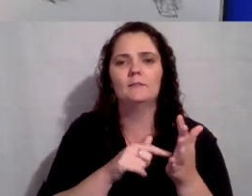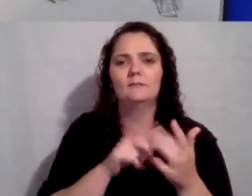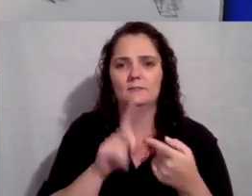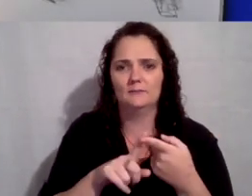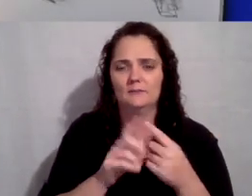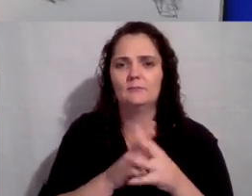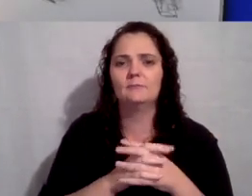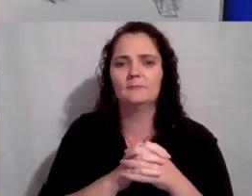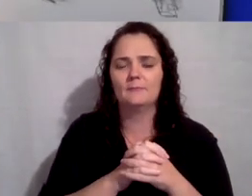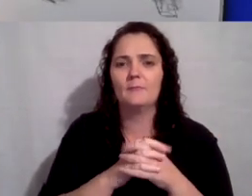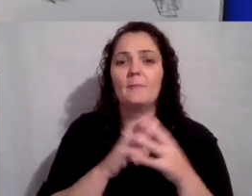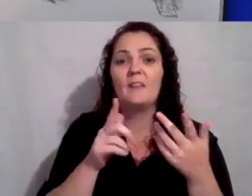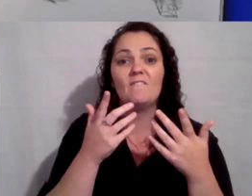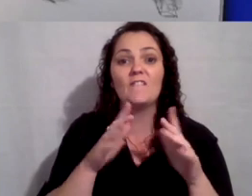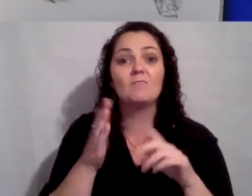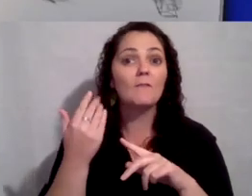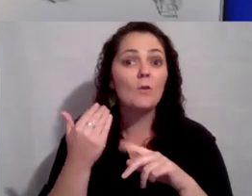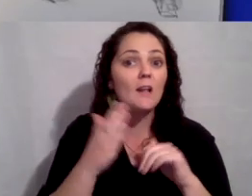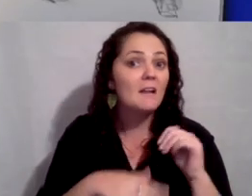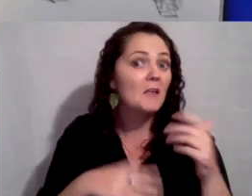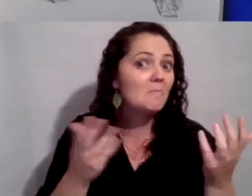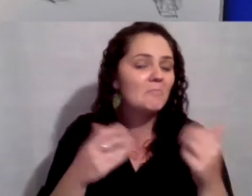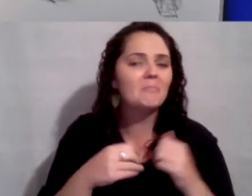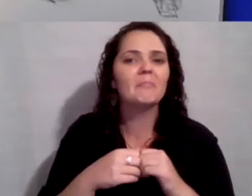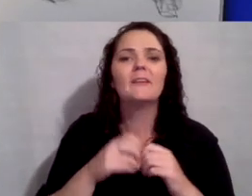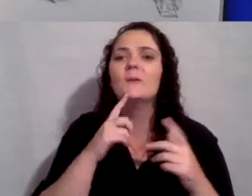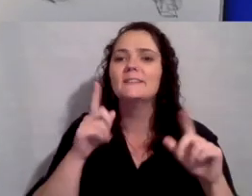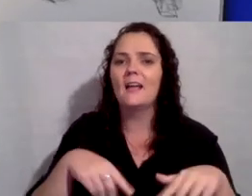before So what we're going to do is we're going to start with a contour drawing of the body,